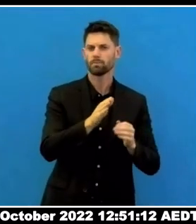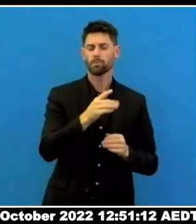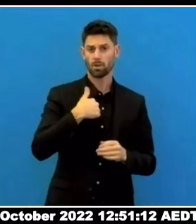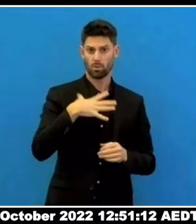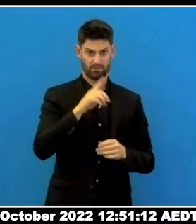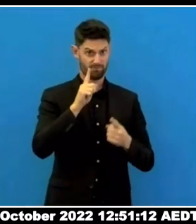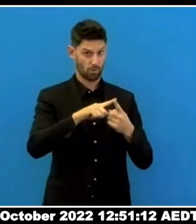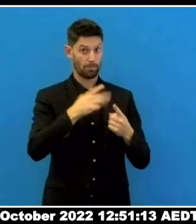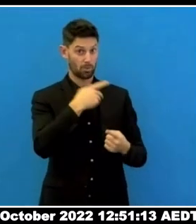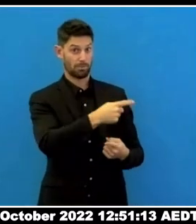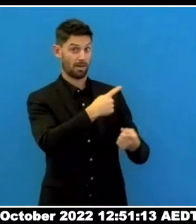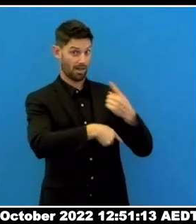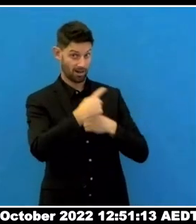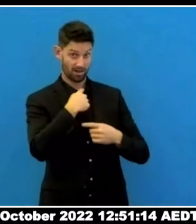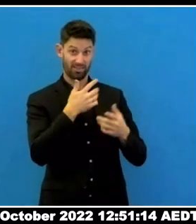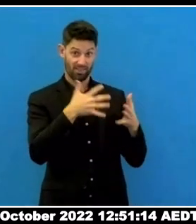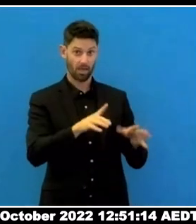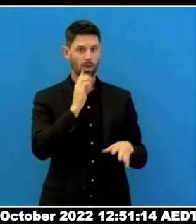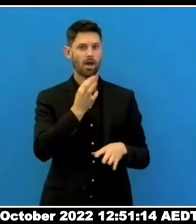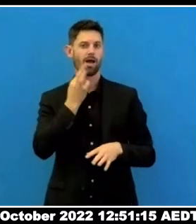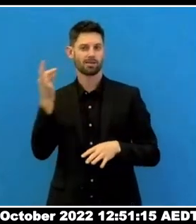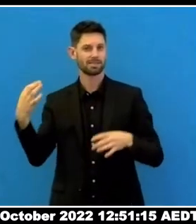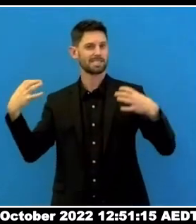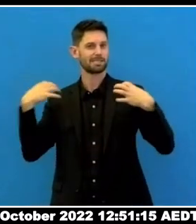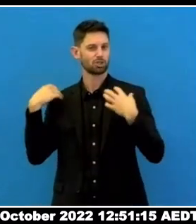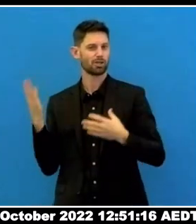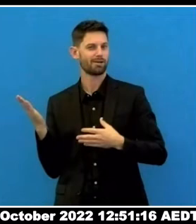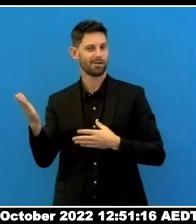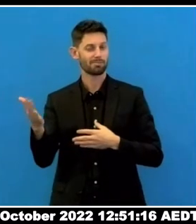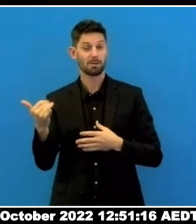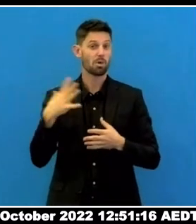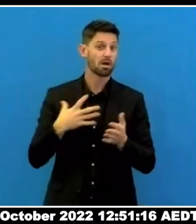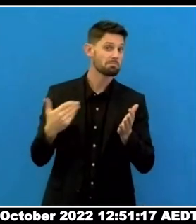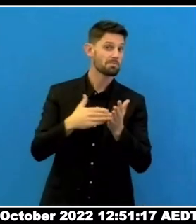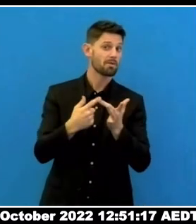and then I will turn to the Commissioners and ask them if they have any questions. Yes.